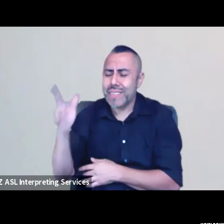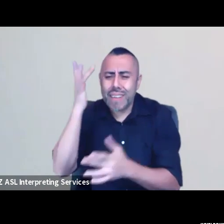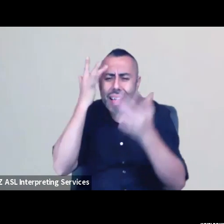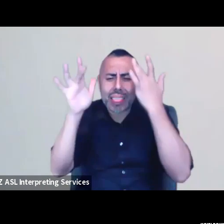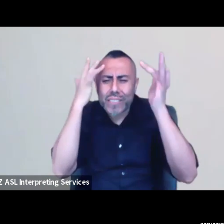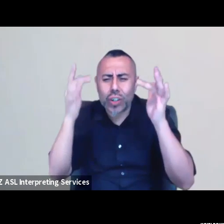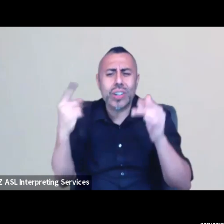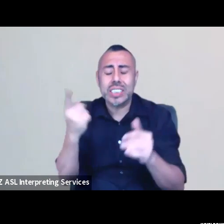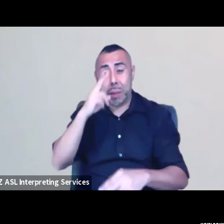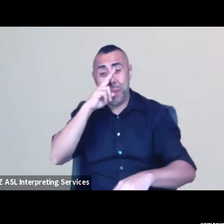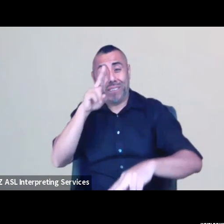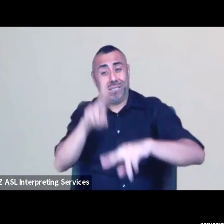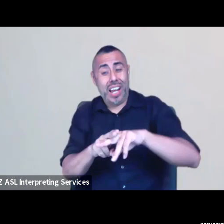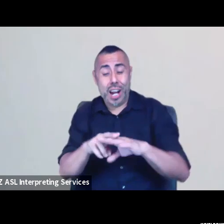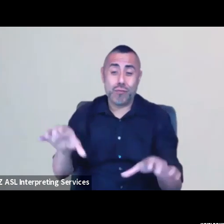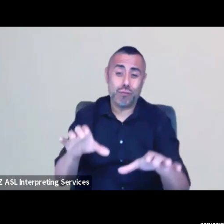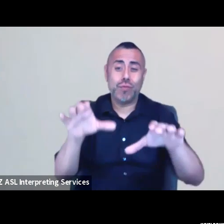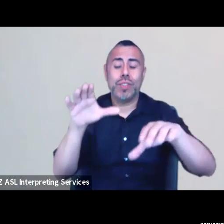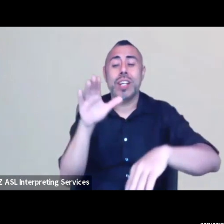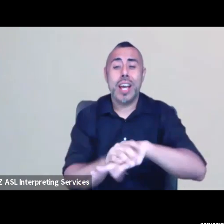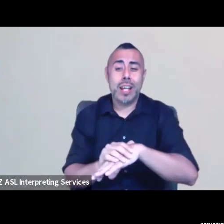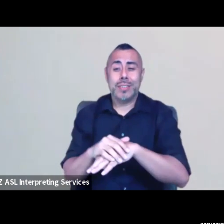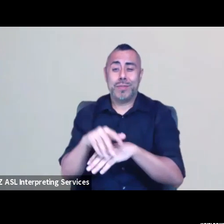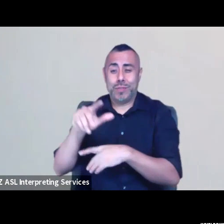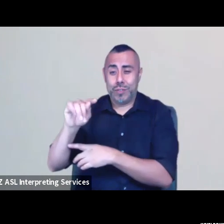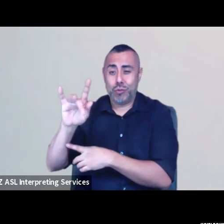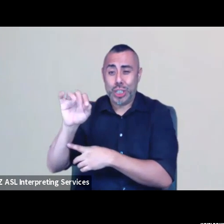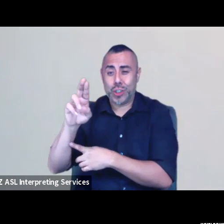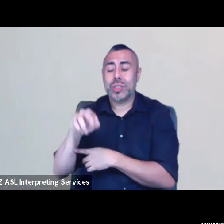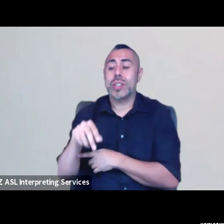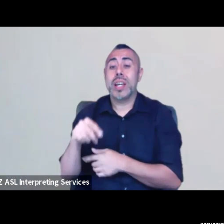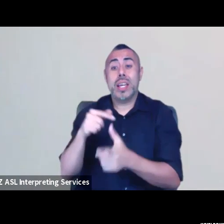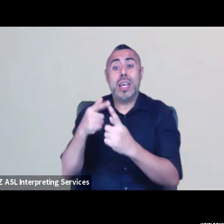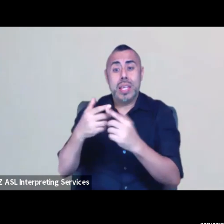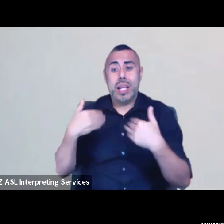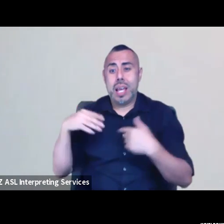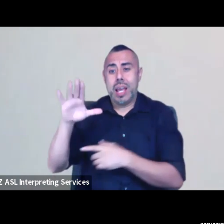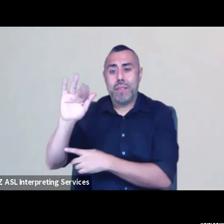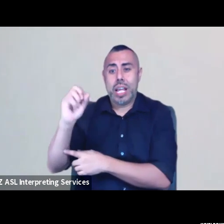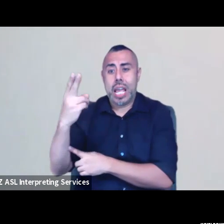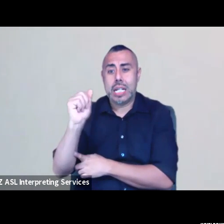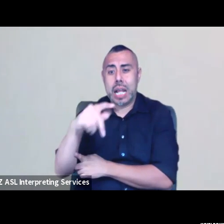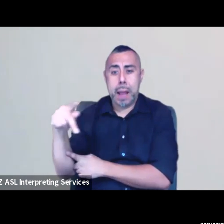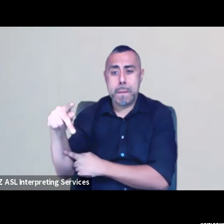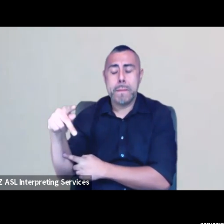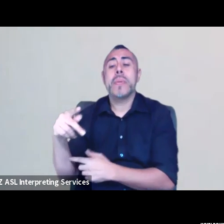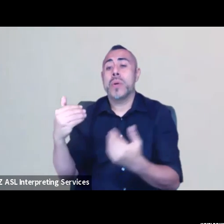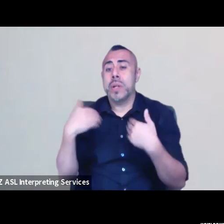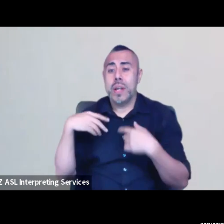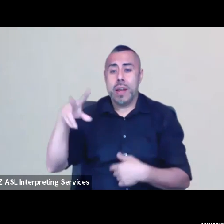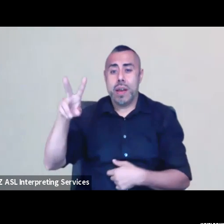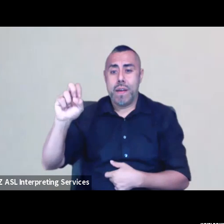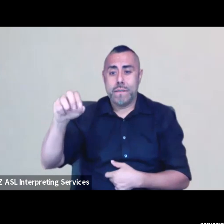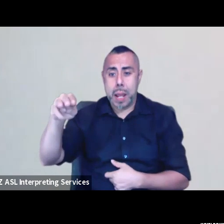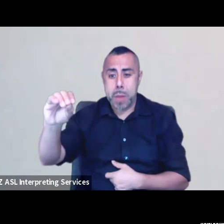and then they have their Cash App or they have Venmo app, that's a way to get income. You can start a Patreon account and share your content in that way.